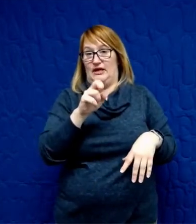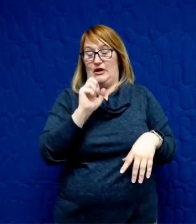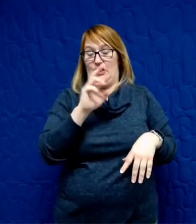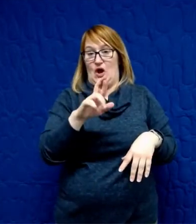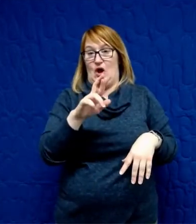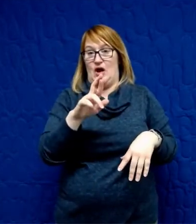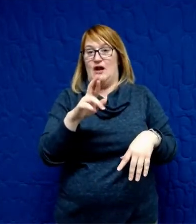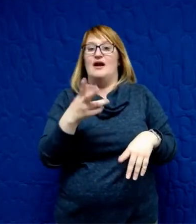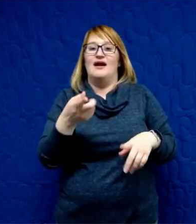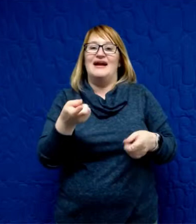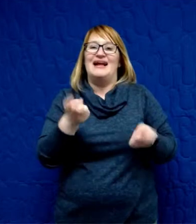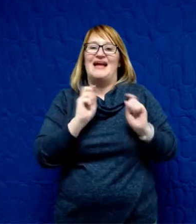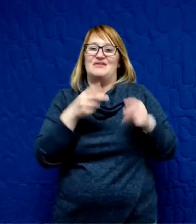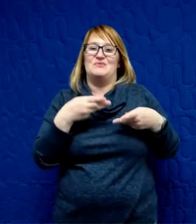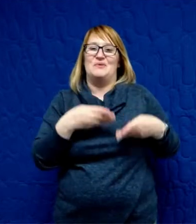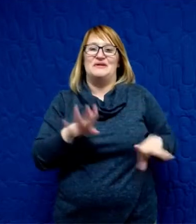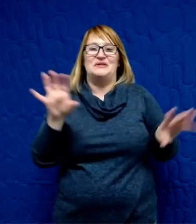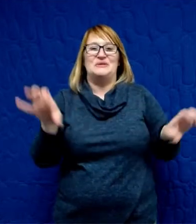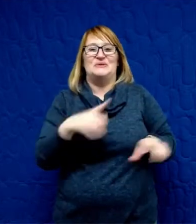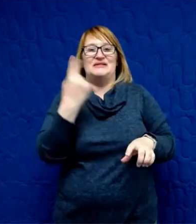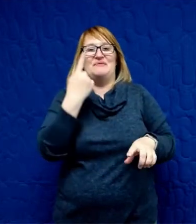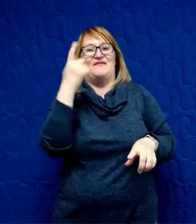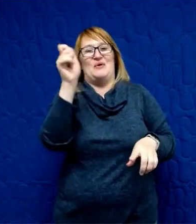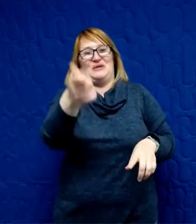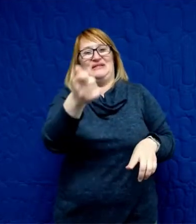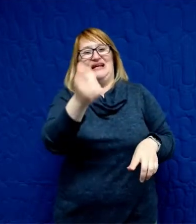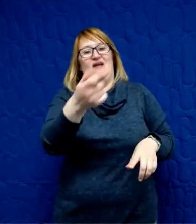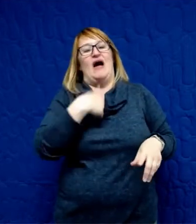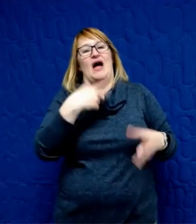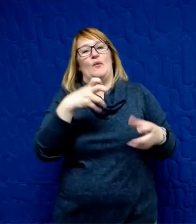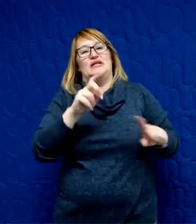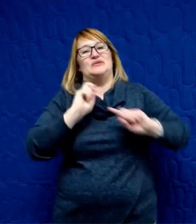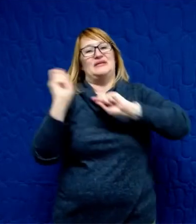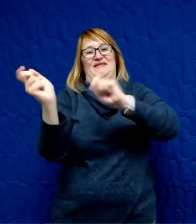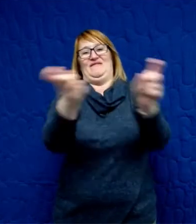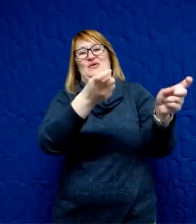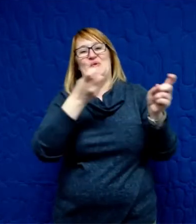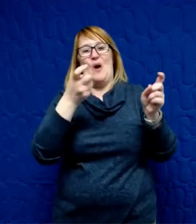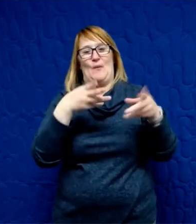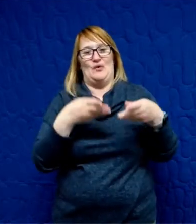permission to do things for ourselves. And so I'm gonna extend that same